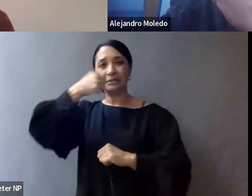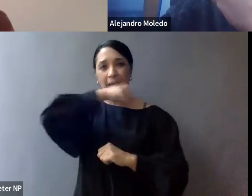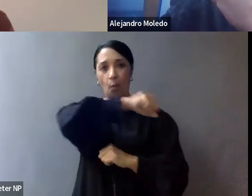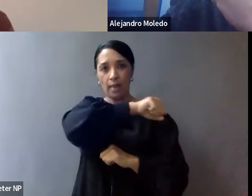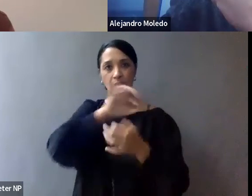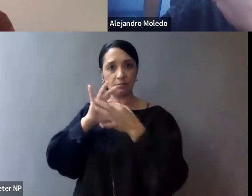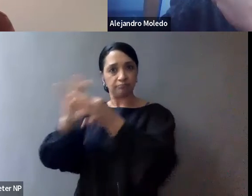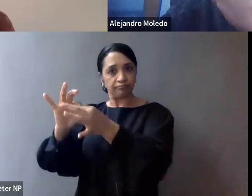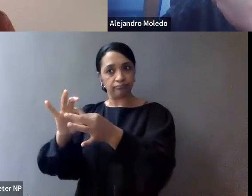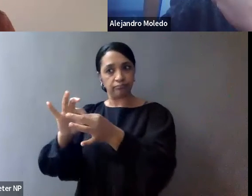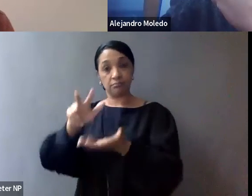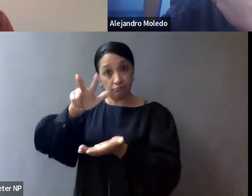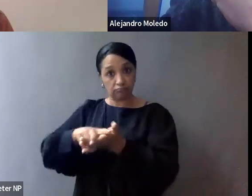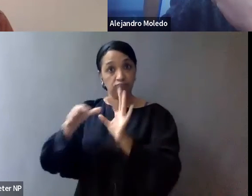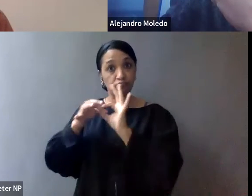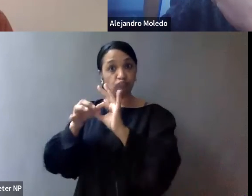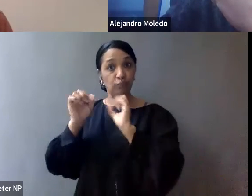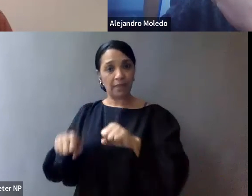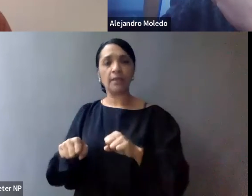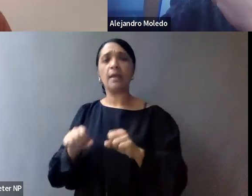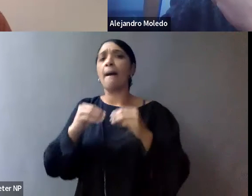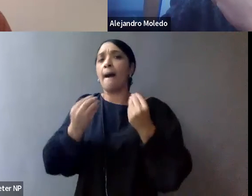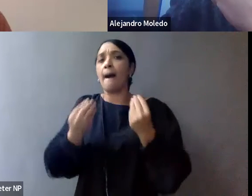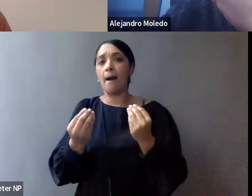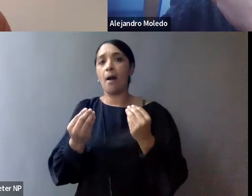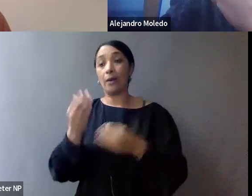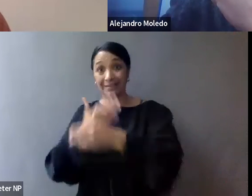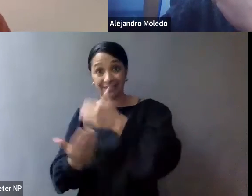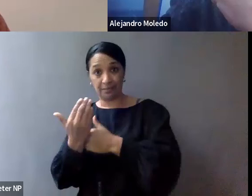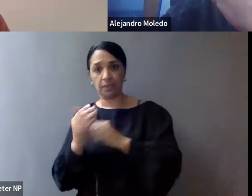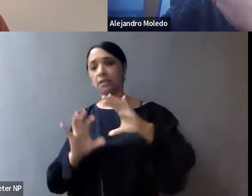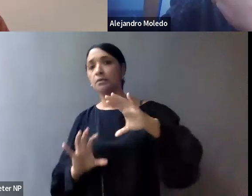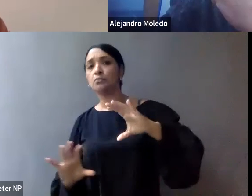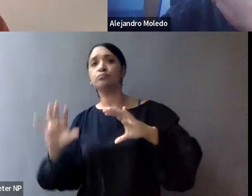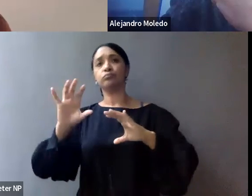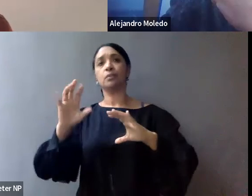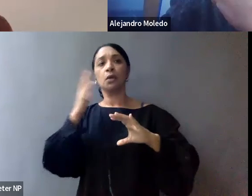The second is: how can we ensure that non-EU travelers are not treated worse that today,